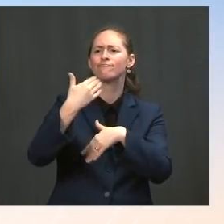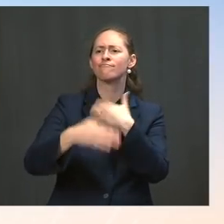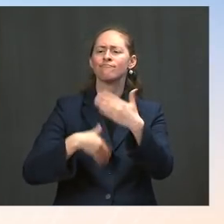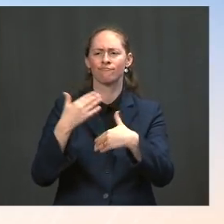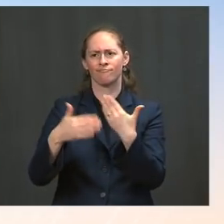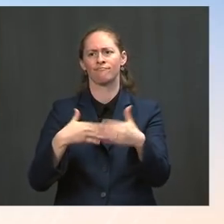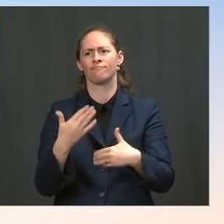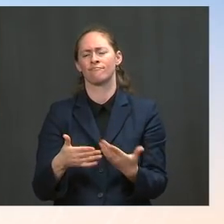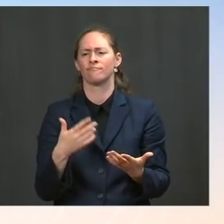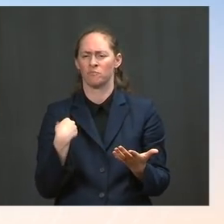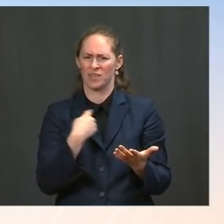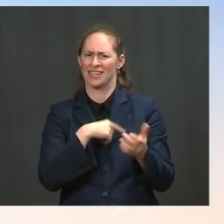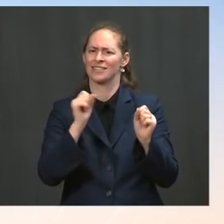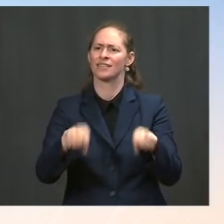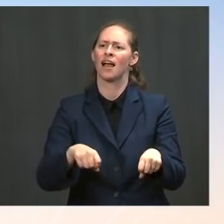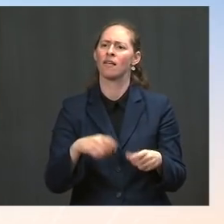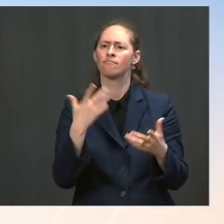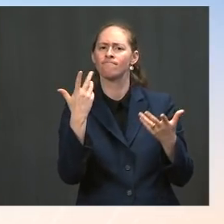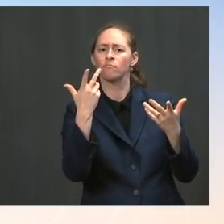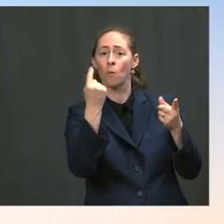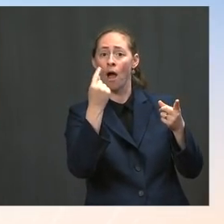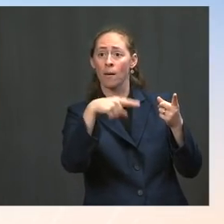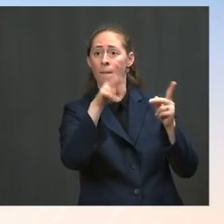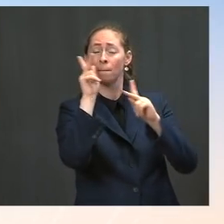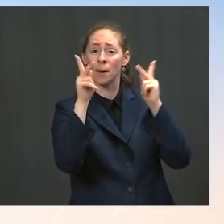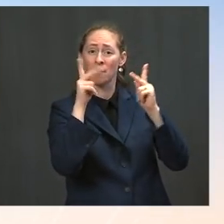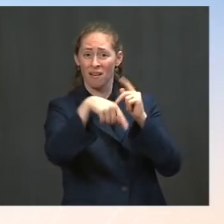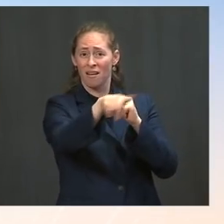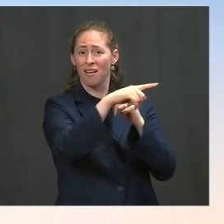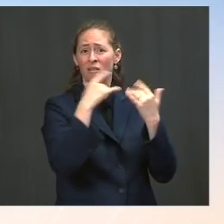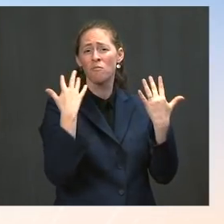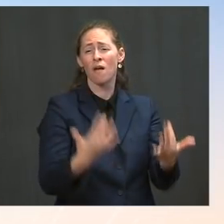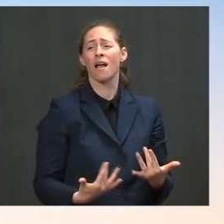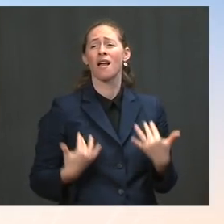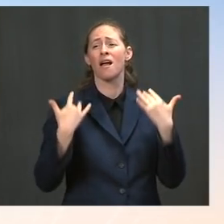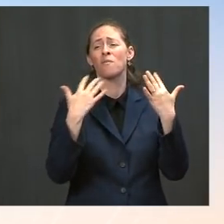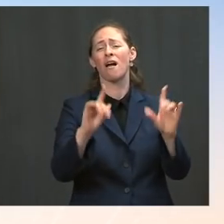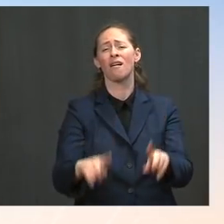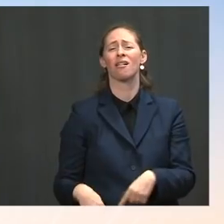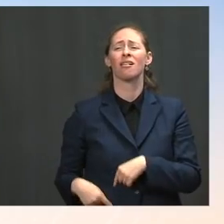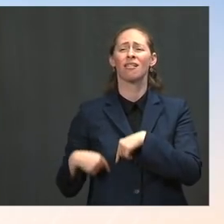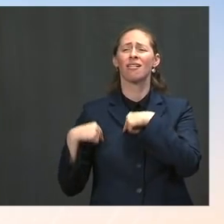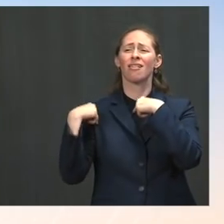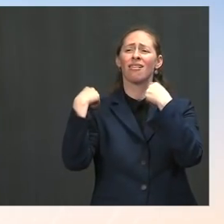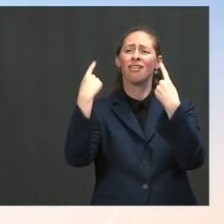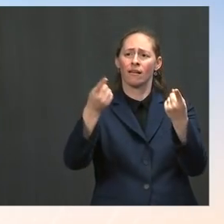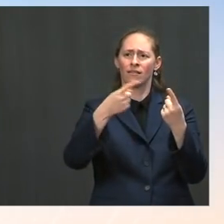who have waited so long for the improvements to their lives that -- for this to have an impact --